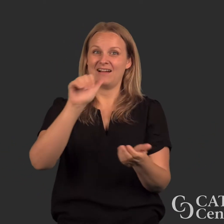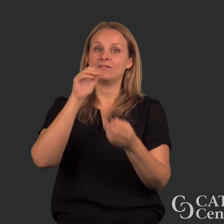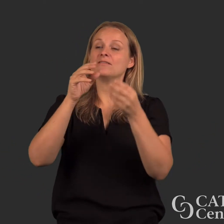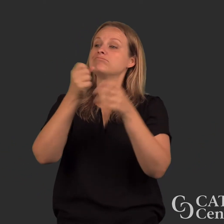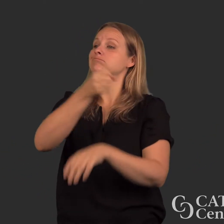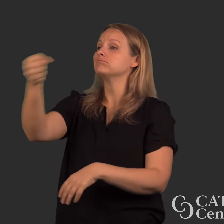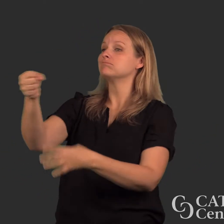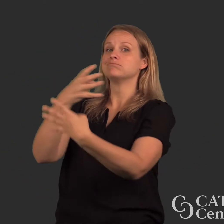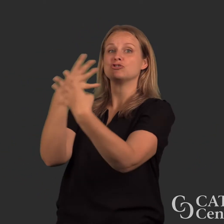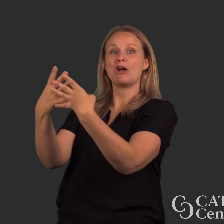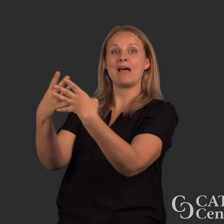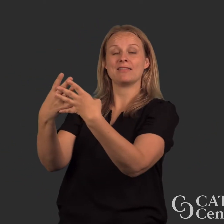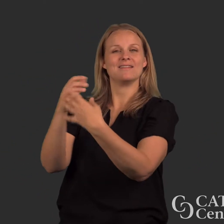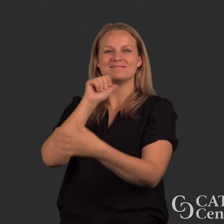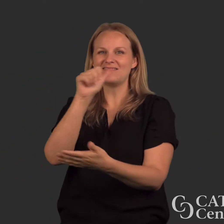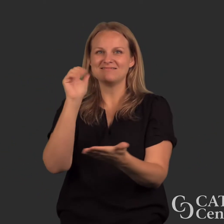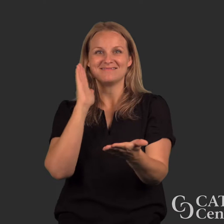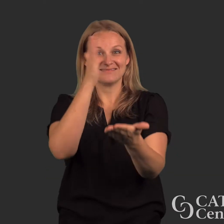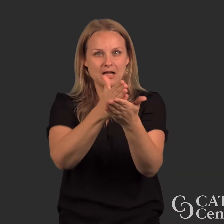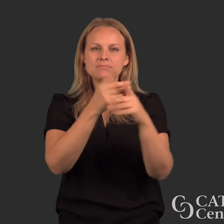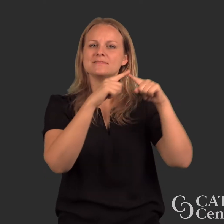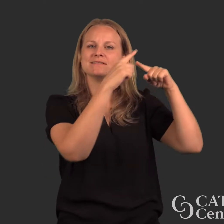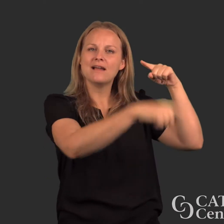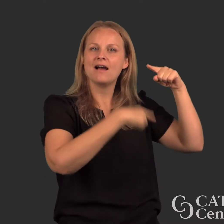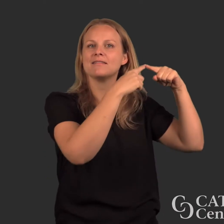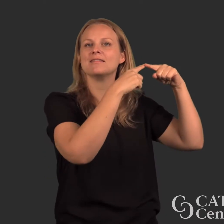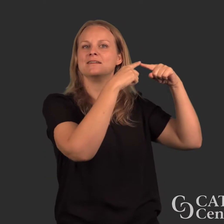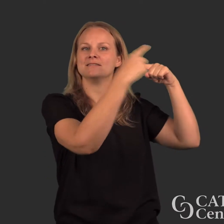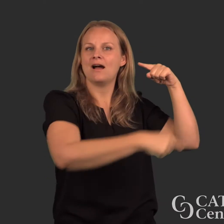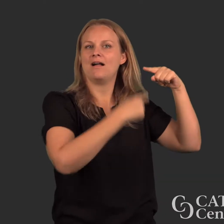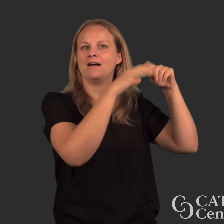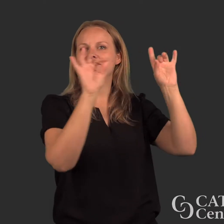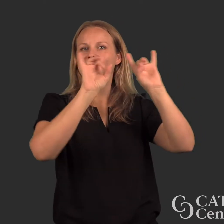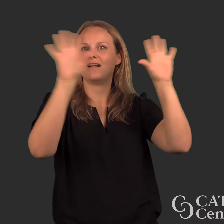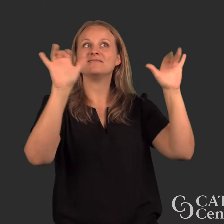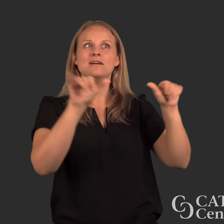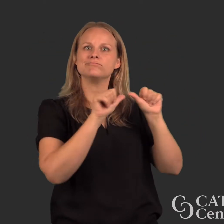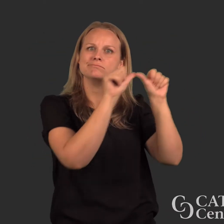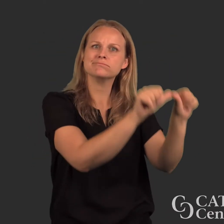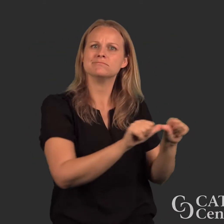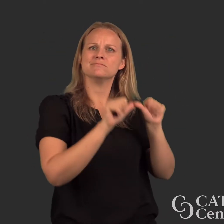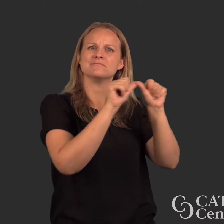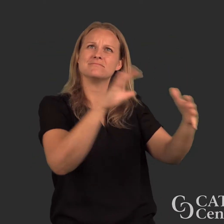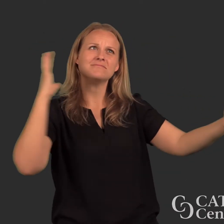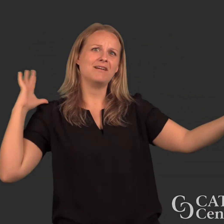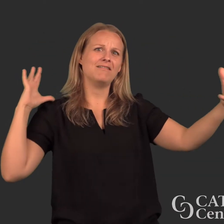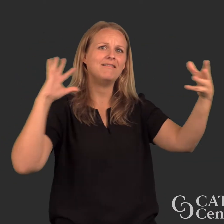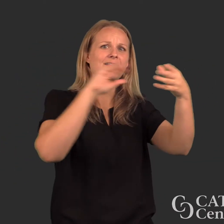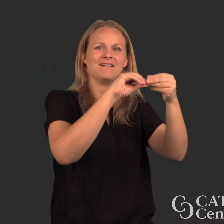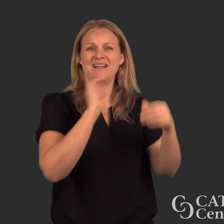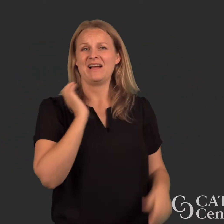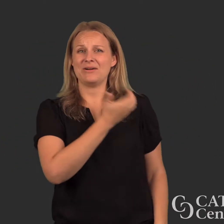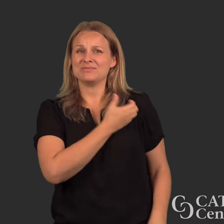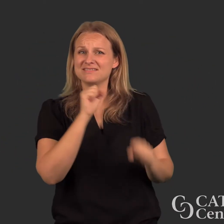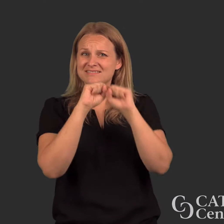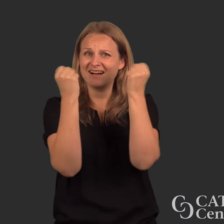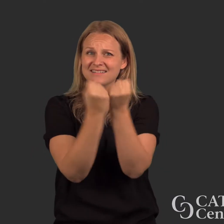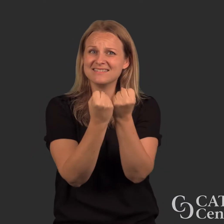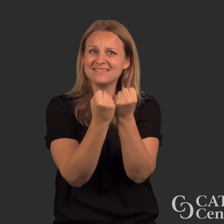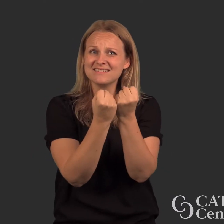This does not impact the cycle on a permanent basis, it merely impedes it for a short time.